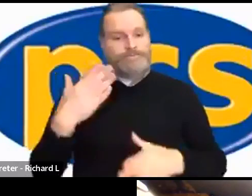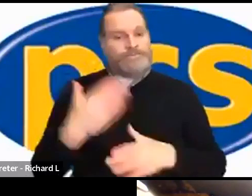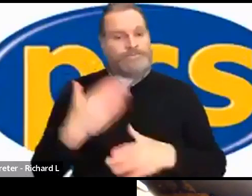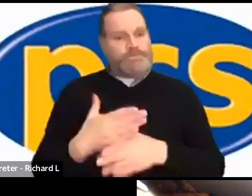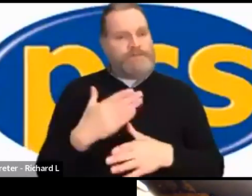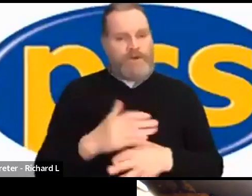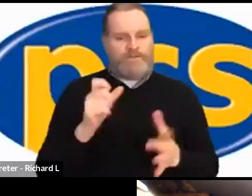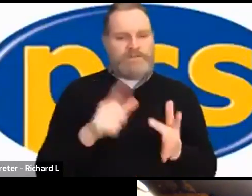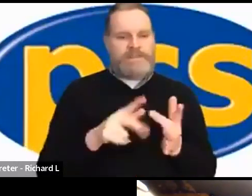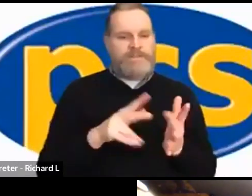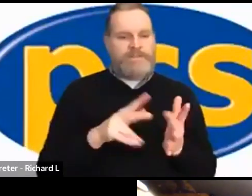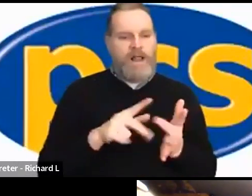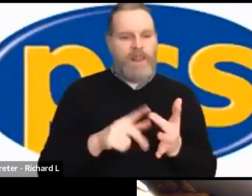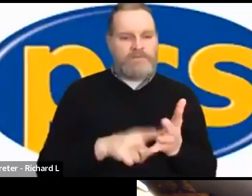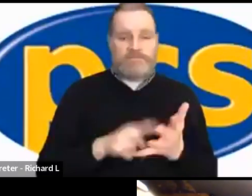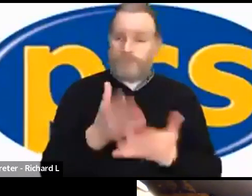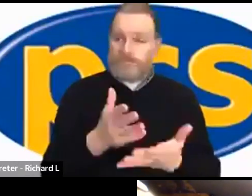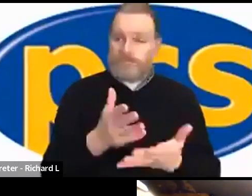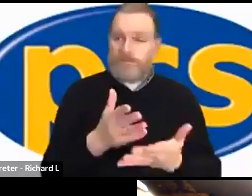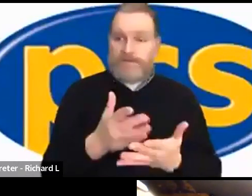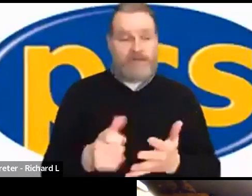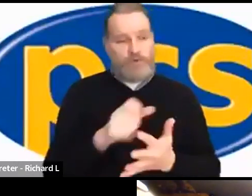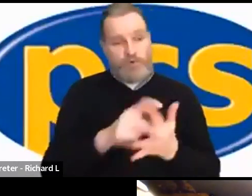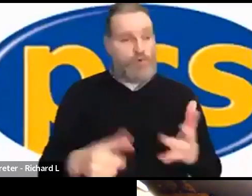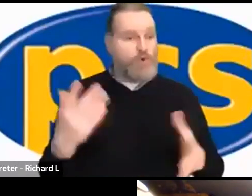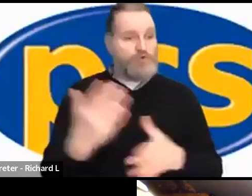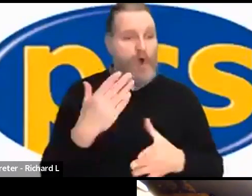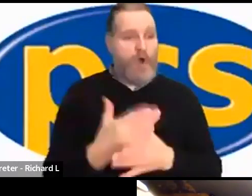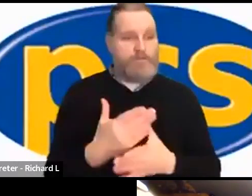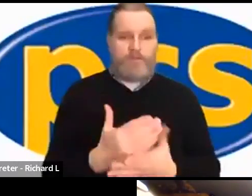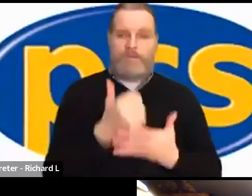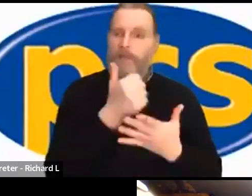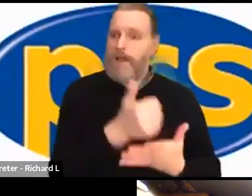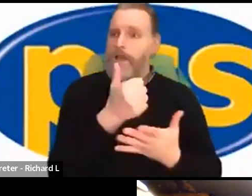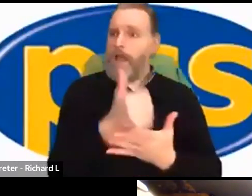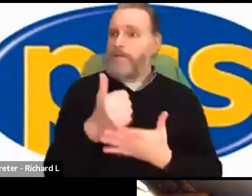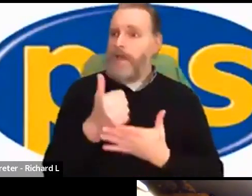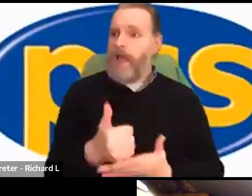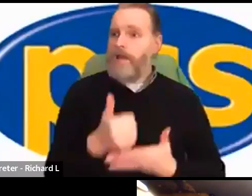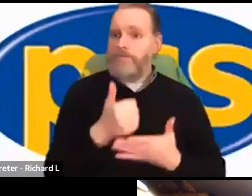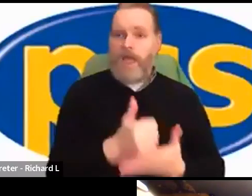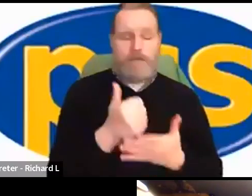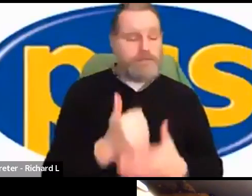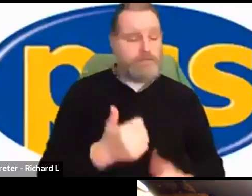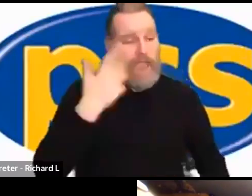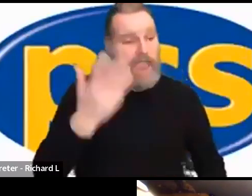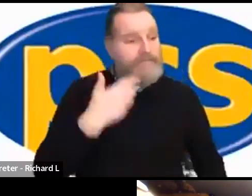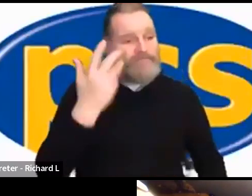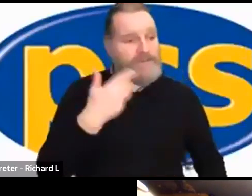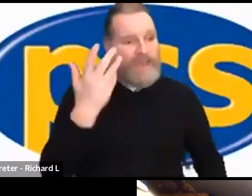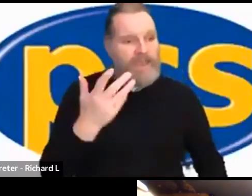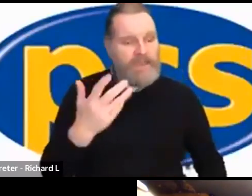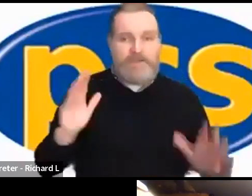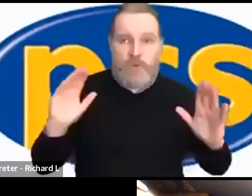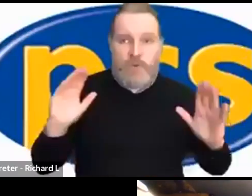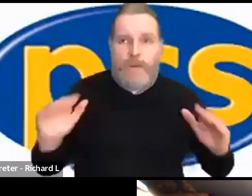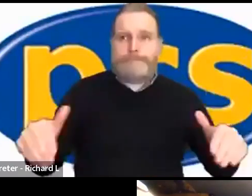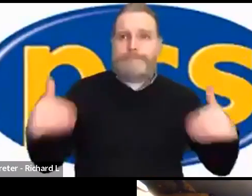Service We wanna provide a service . The thought of not . The thought of not giving that service to the people that we come to work work for day work for day in, day out was was